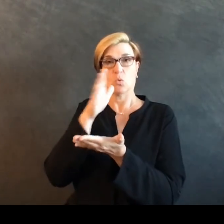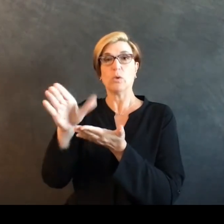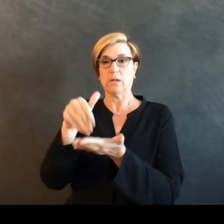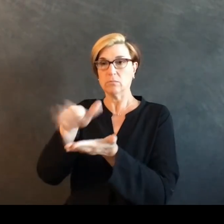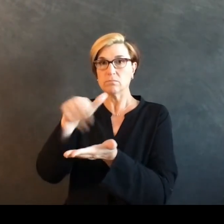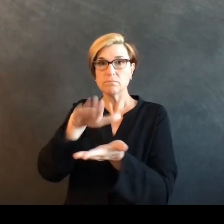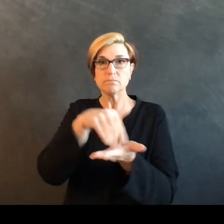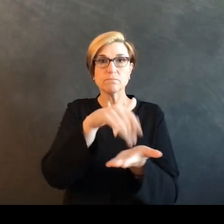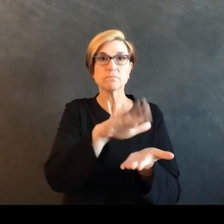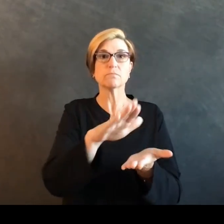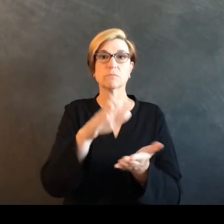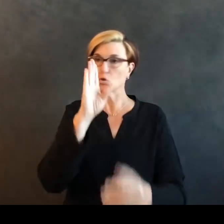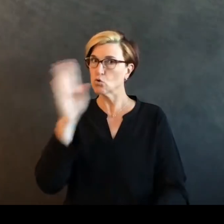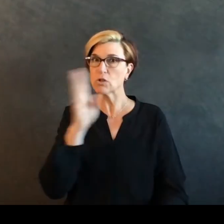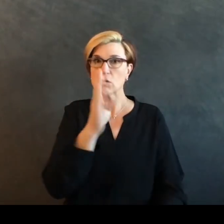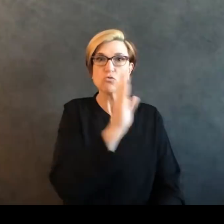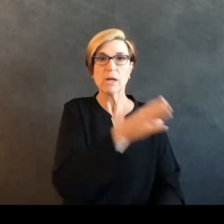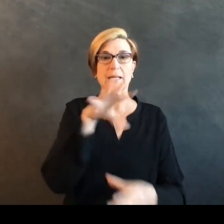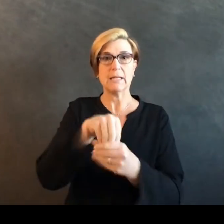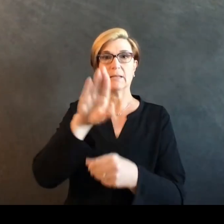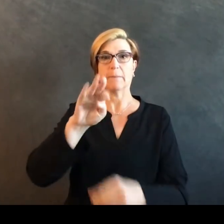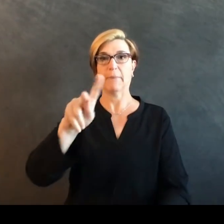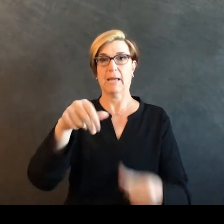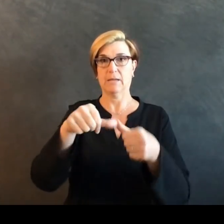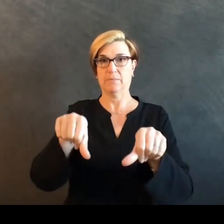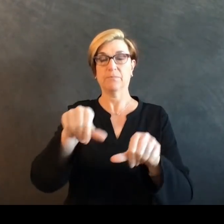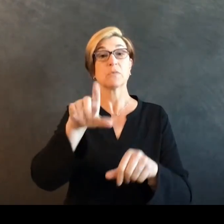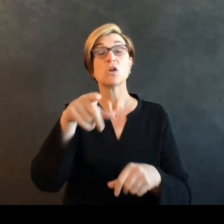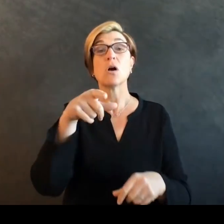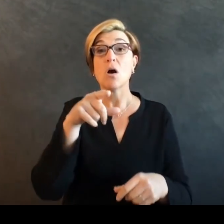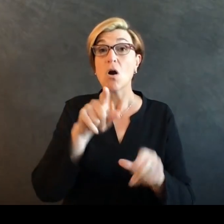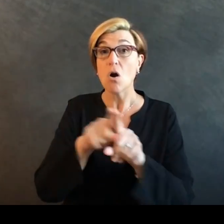protect your Social Security your Medicare and your Medicaid we're